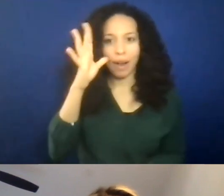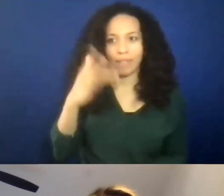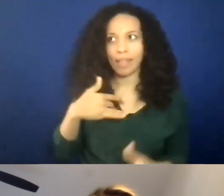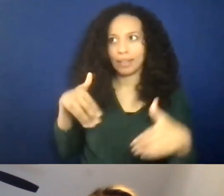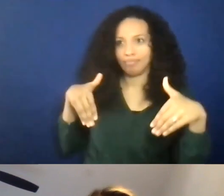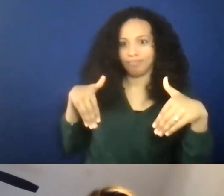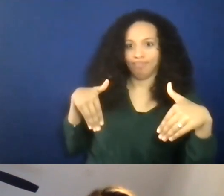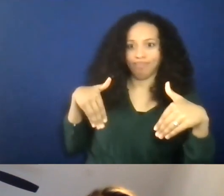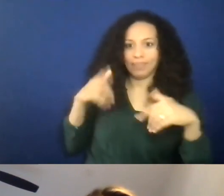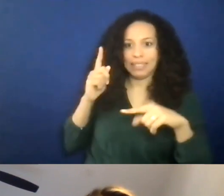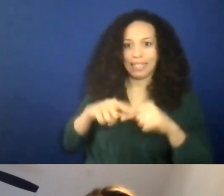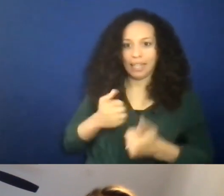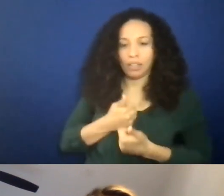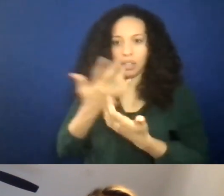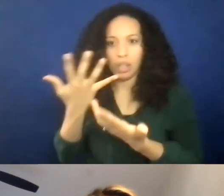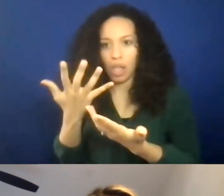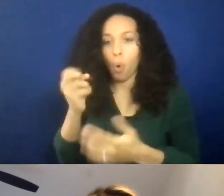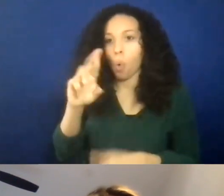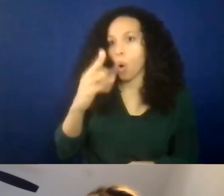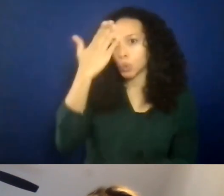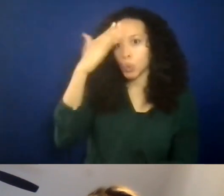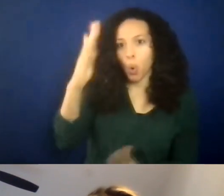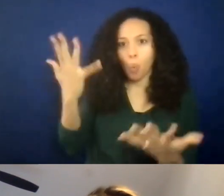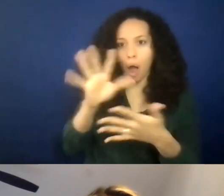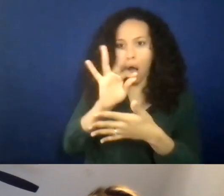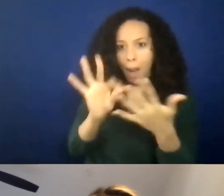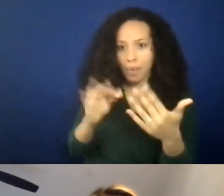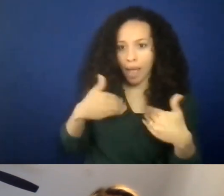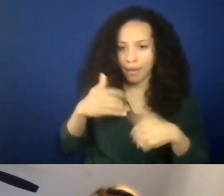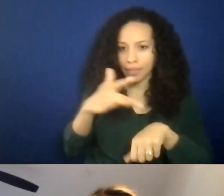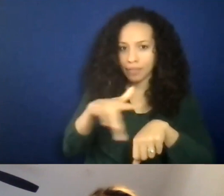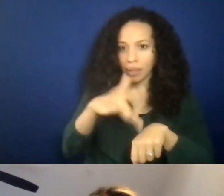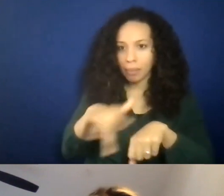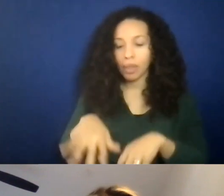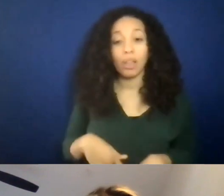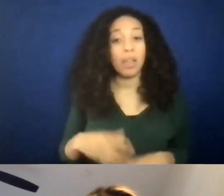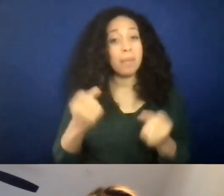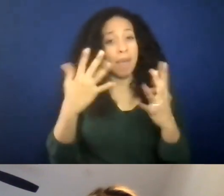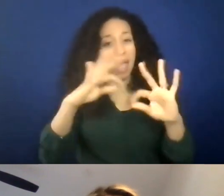know what the options are. A lot of families will say to me “I don't know what's possible, so if I